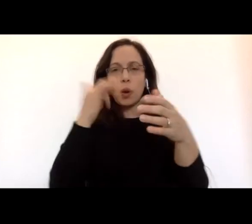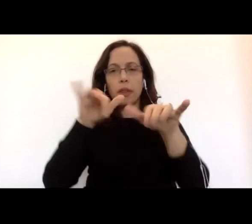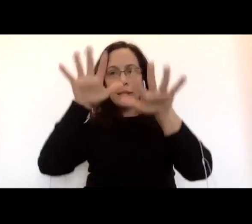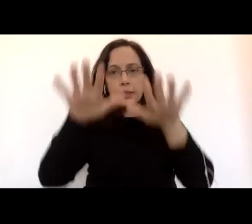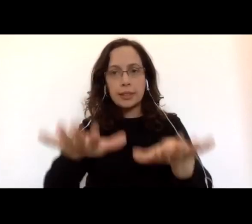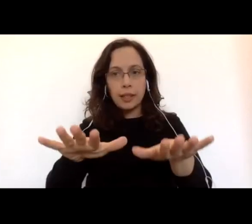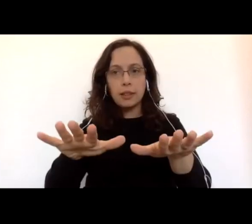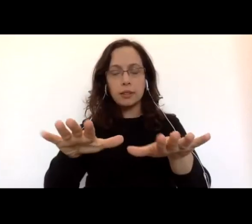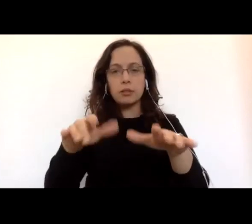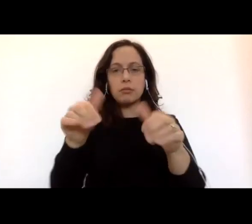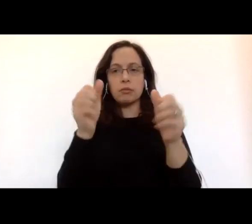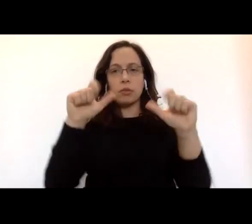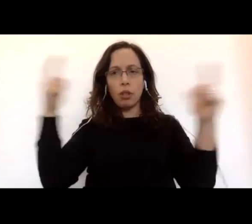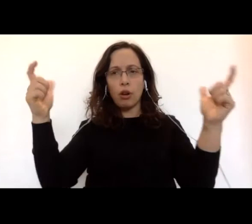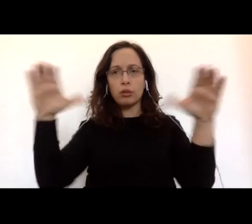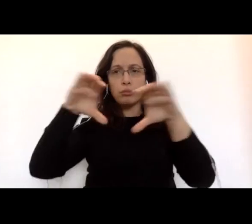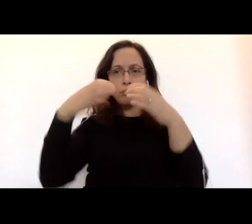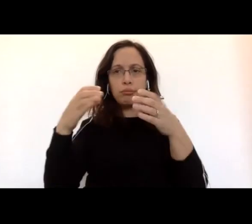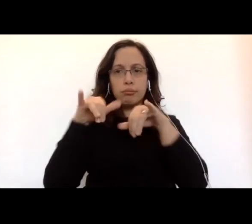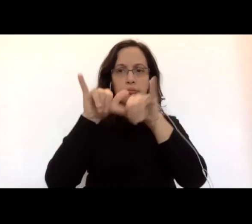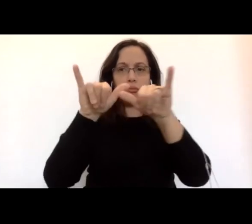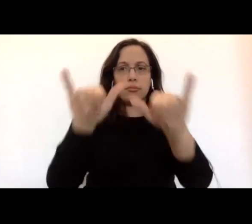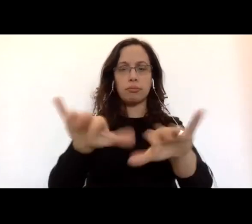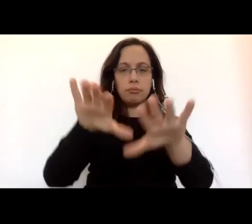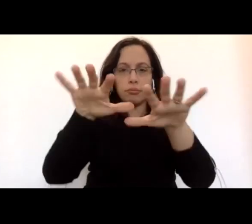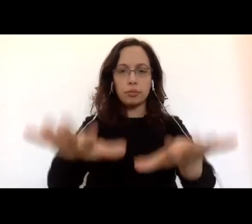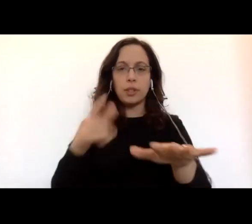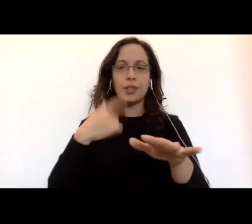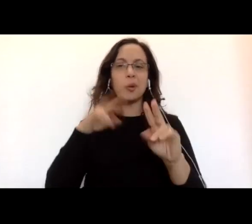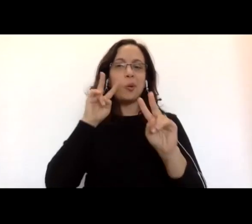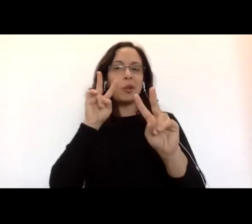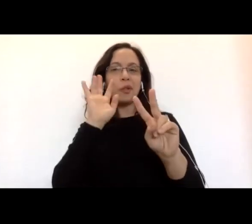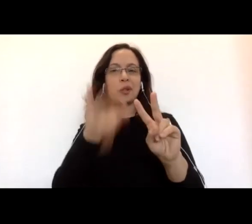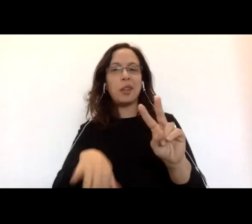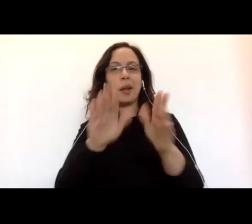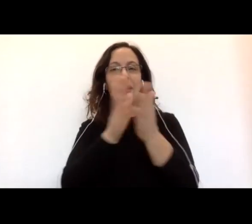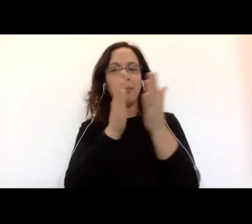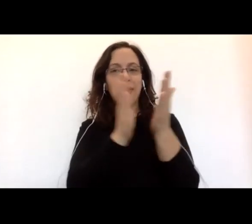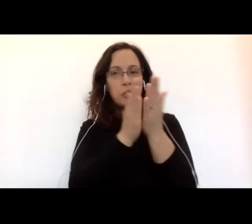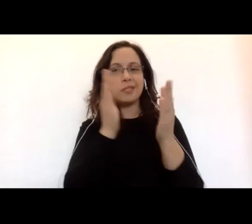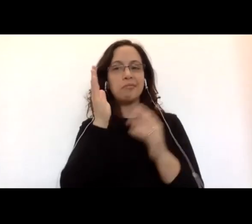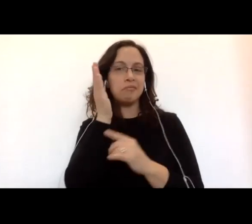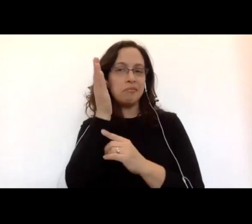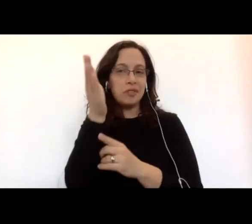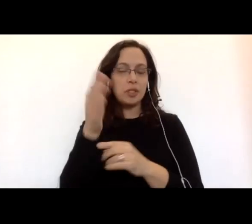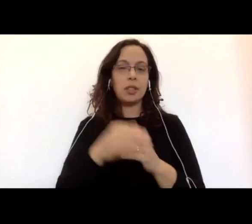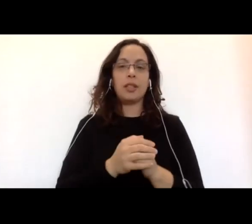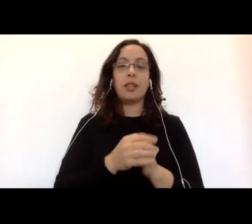so we will look forward to that work coming out and uh um in the meantime